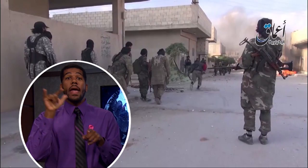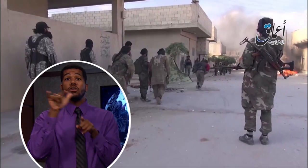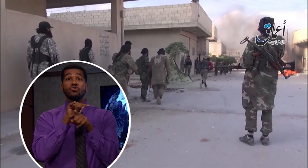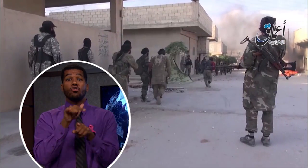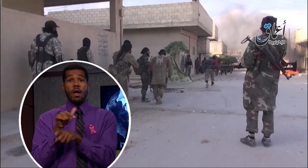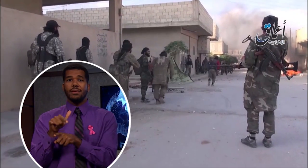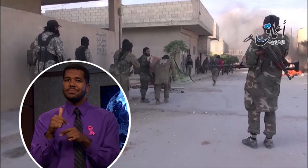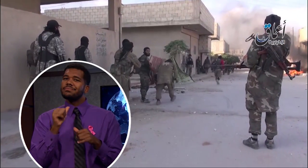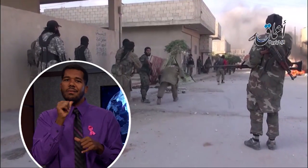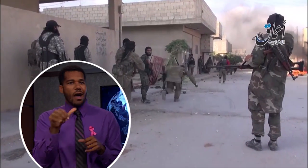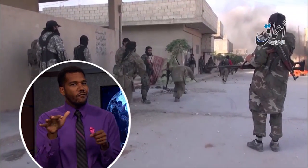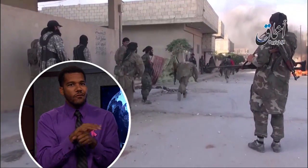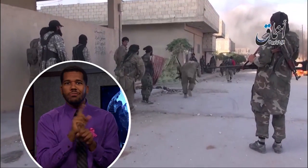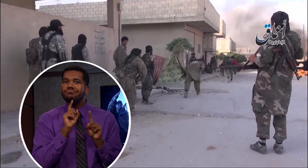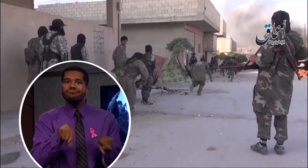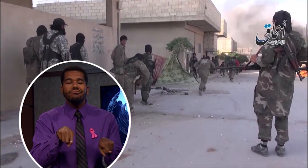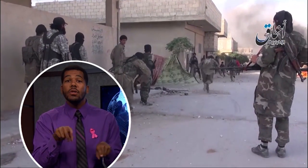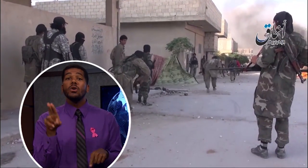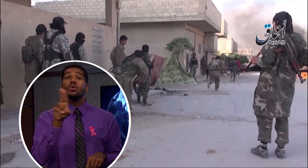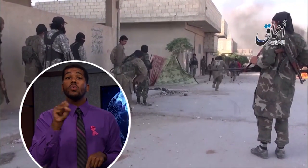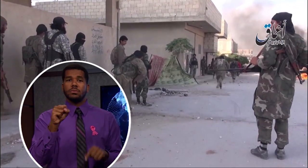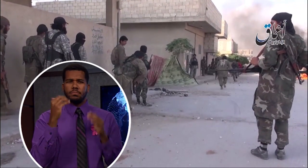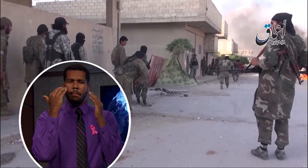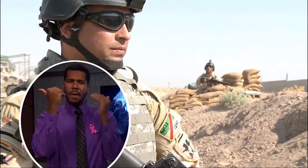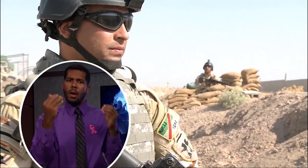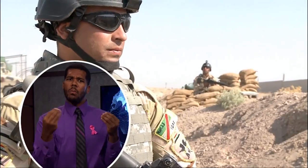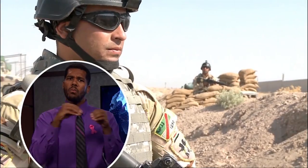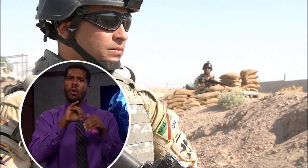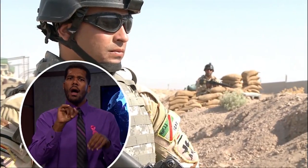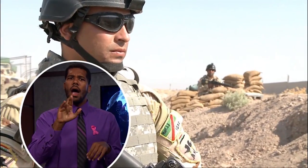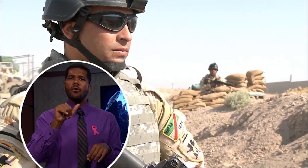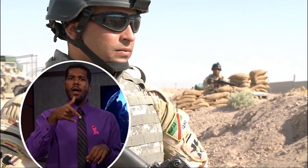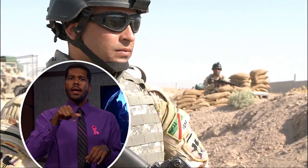for battle. While airstrikes may not have been the full answer, the U.S. was expecting